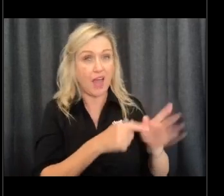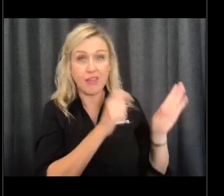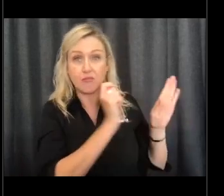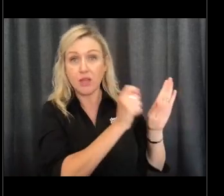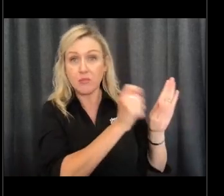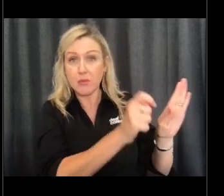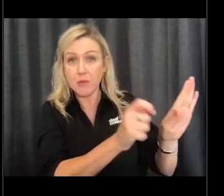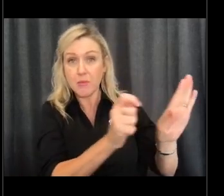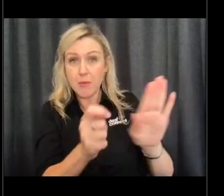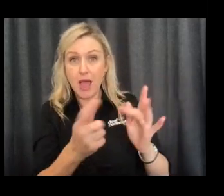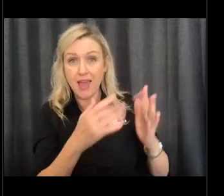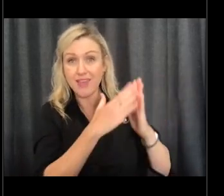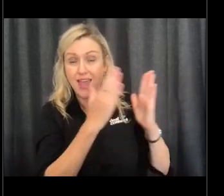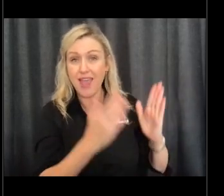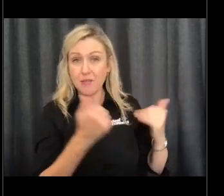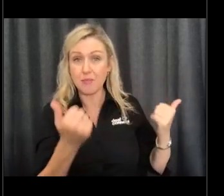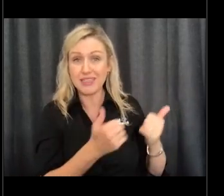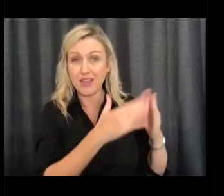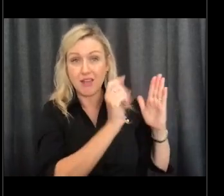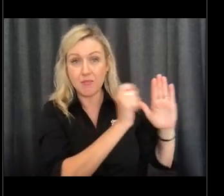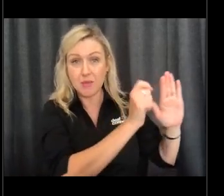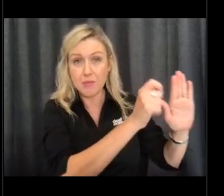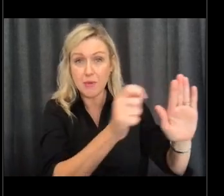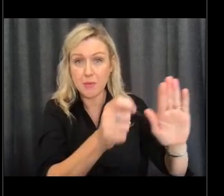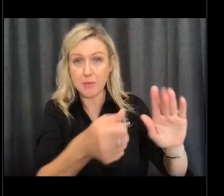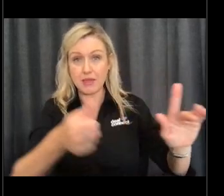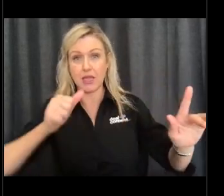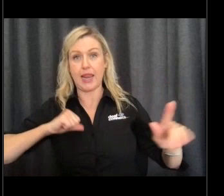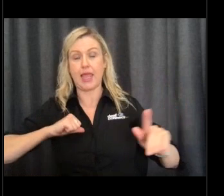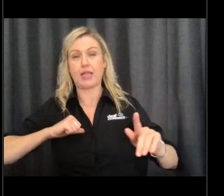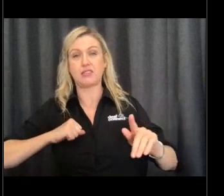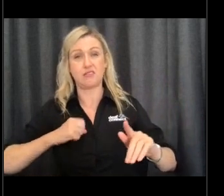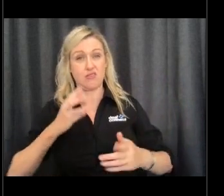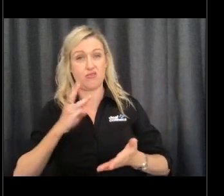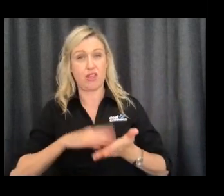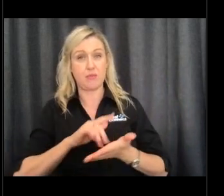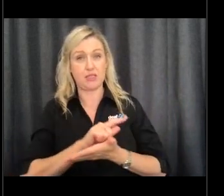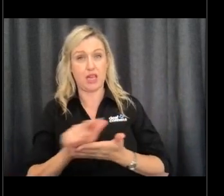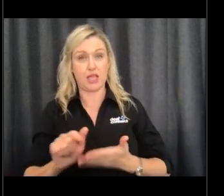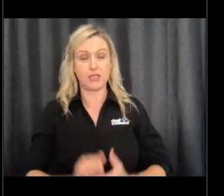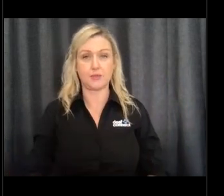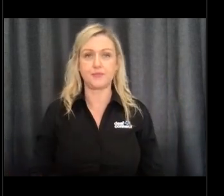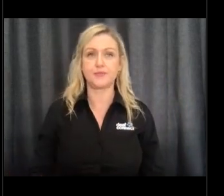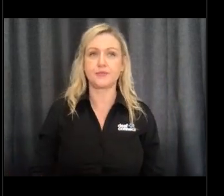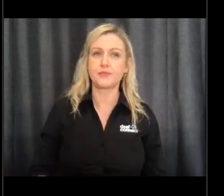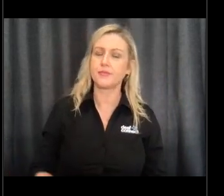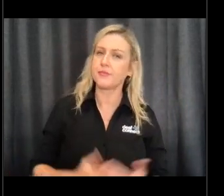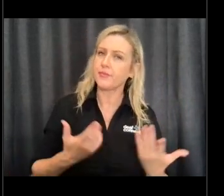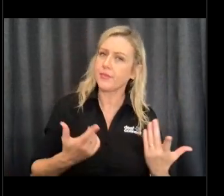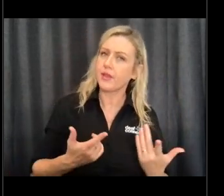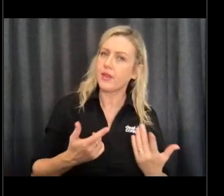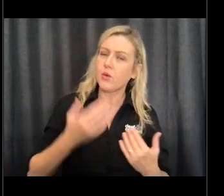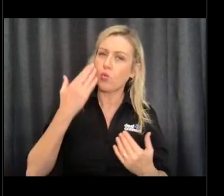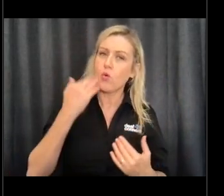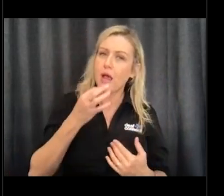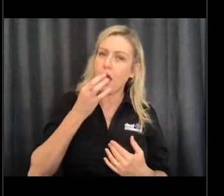So, Paul, does that mean you can help when people have delays receiving an outcome on their claim.